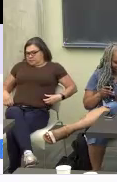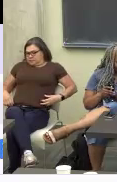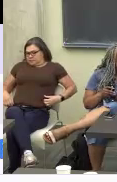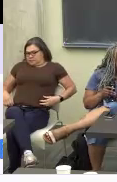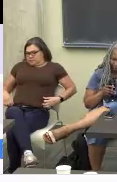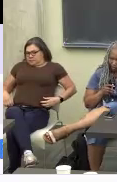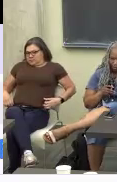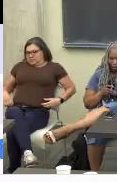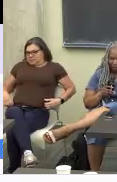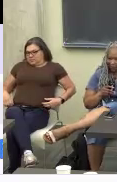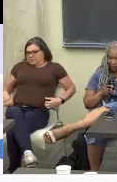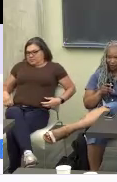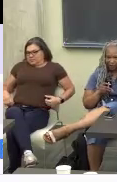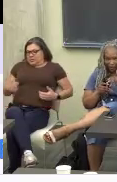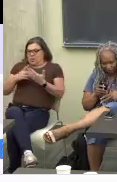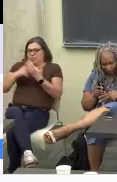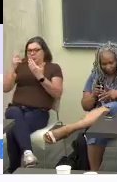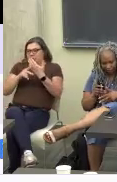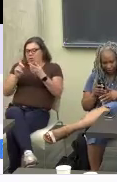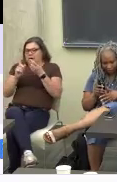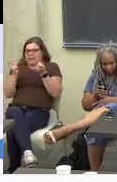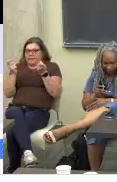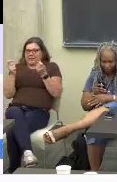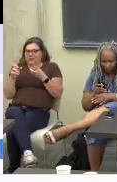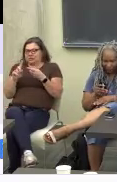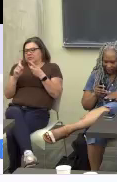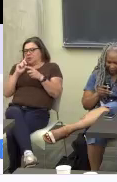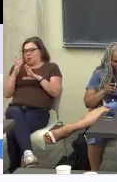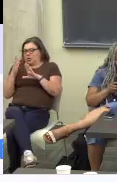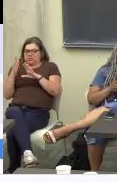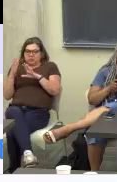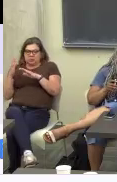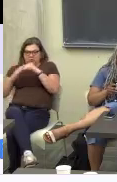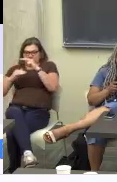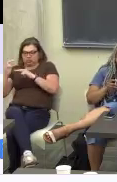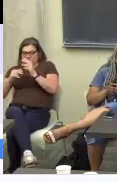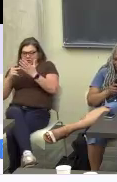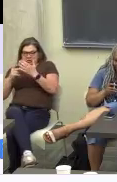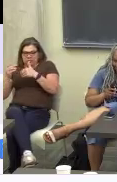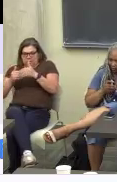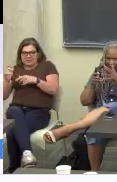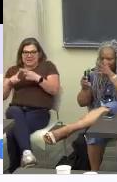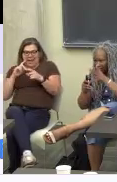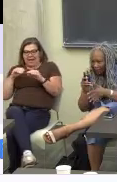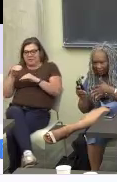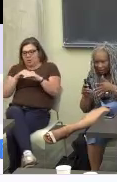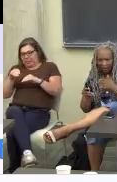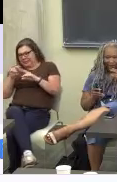you know, a program manager for a construction process and have mobility issues have you know